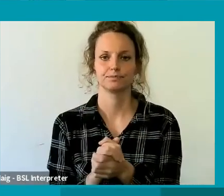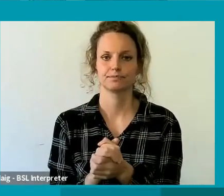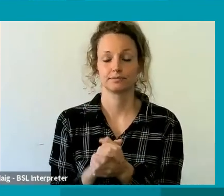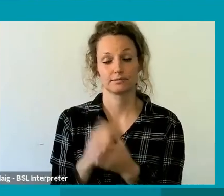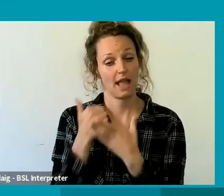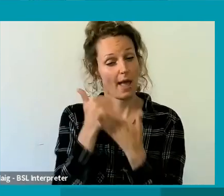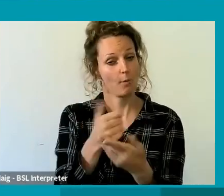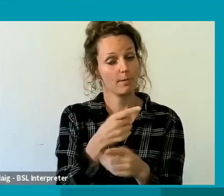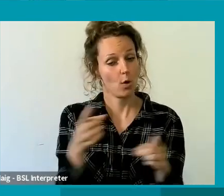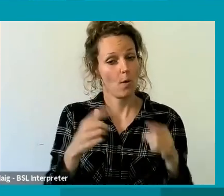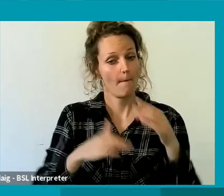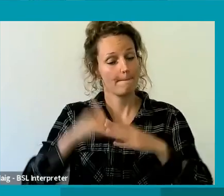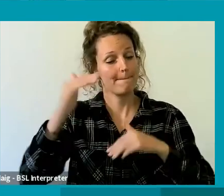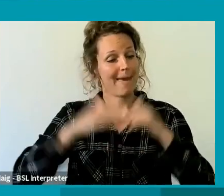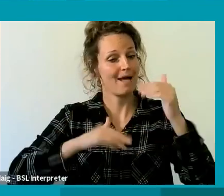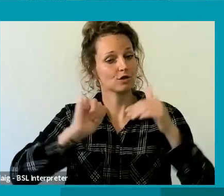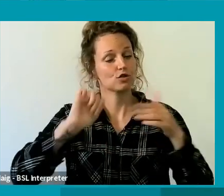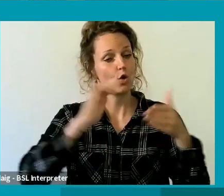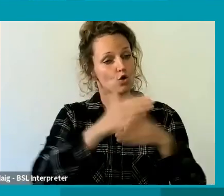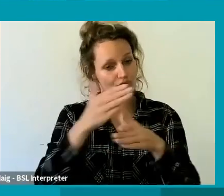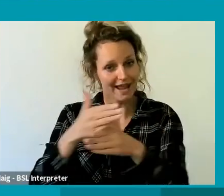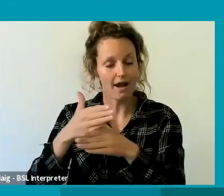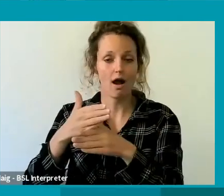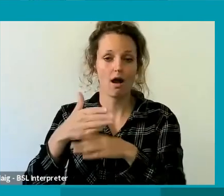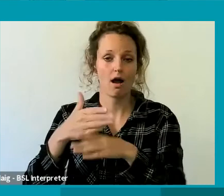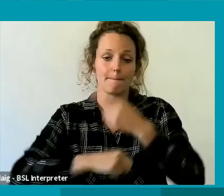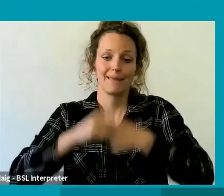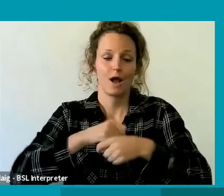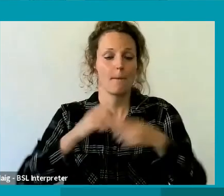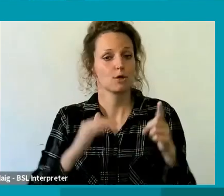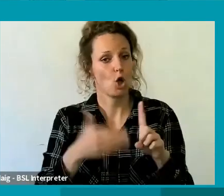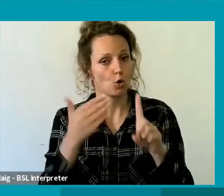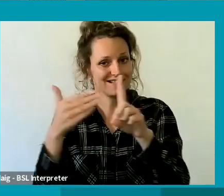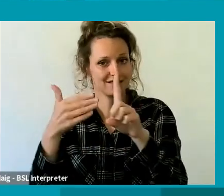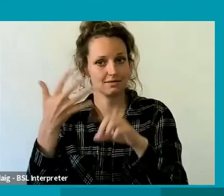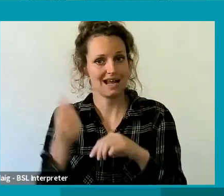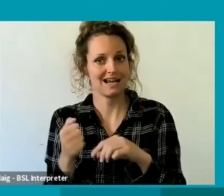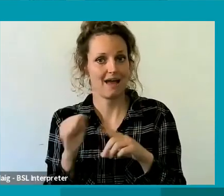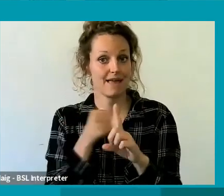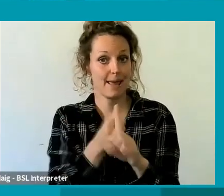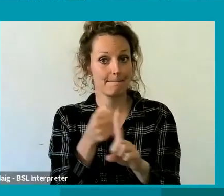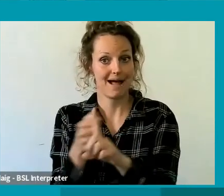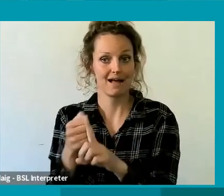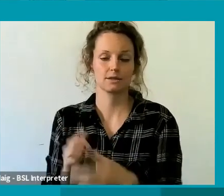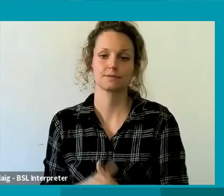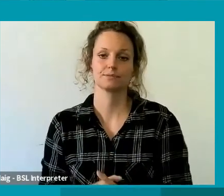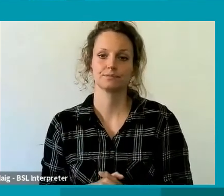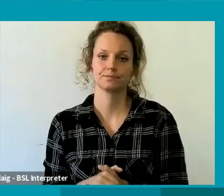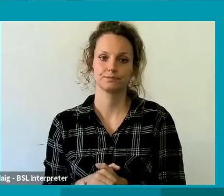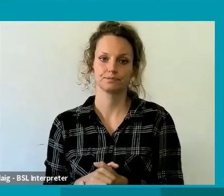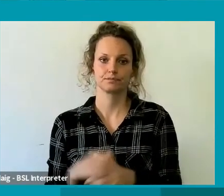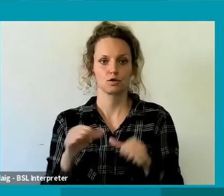Get noticed, make an impact. So let's go to the next slide Toby